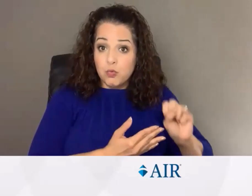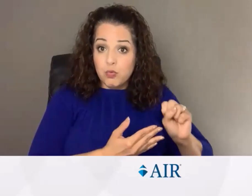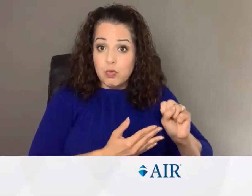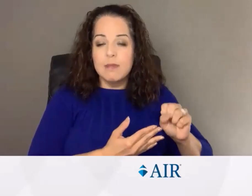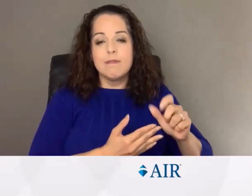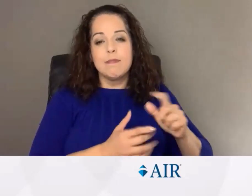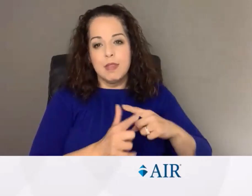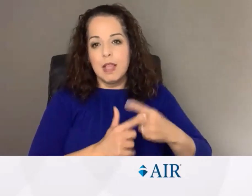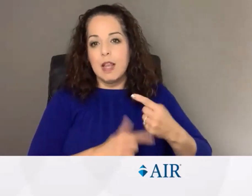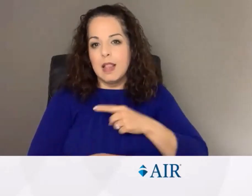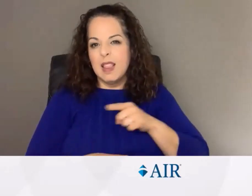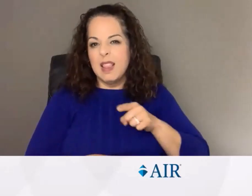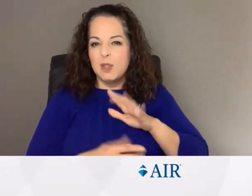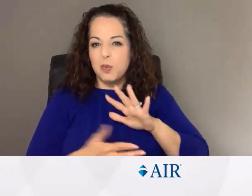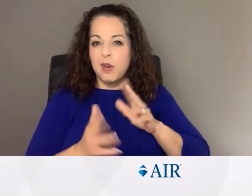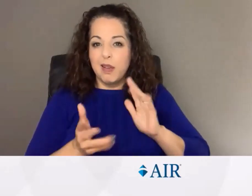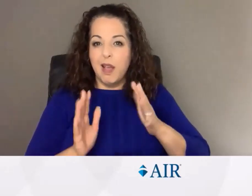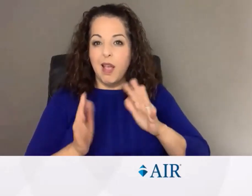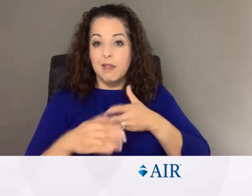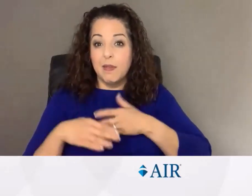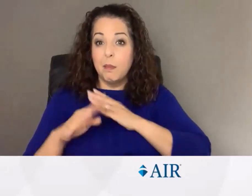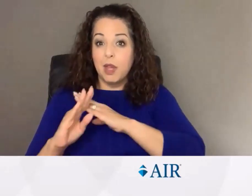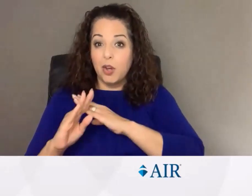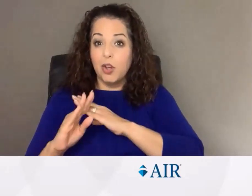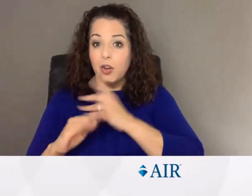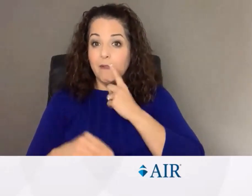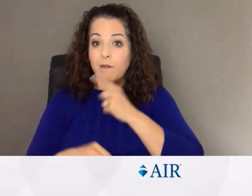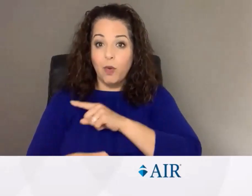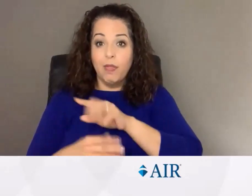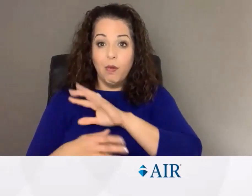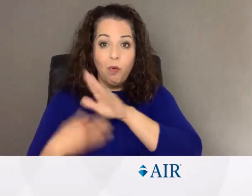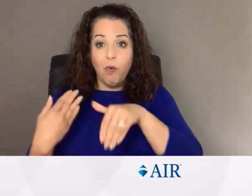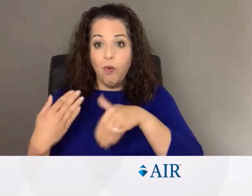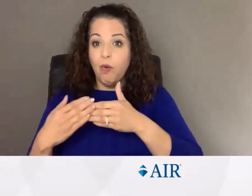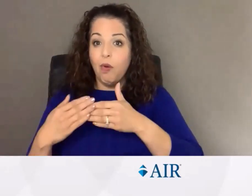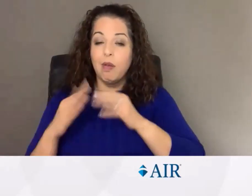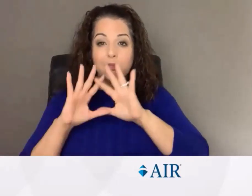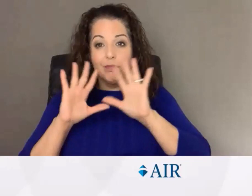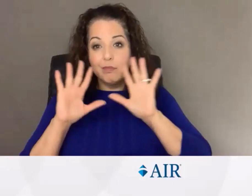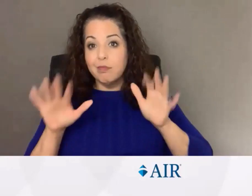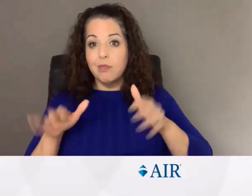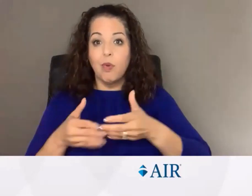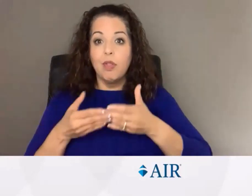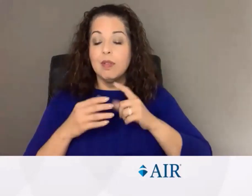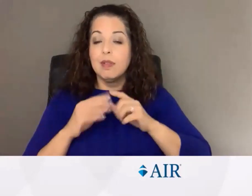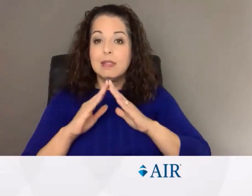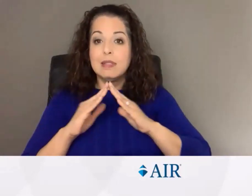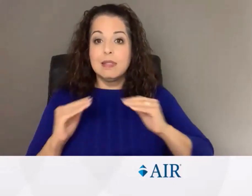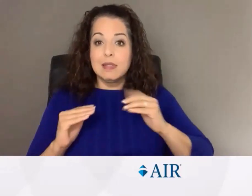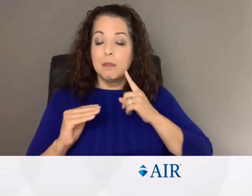was kind of a barrier for the whole system, or the whole process, the whole knowledge translation process.